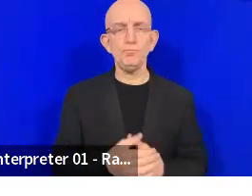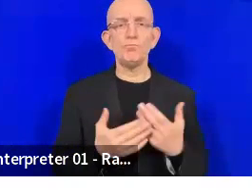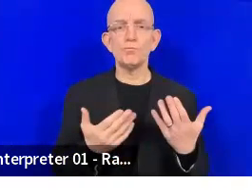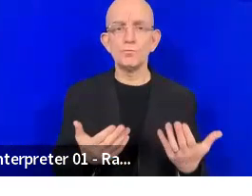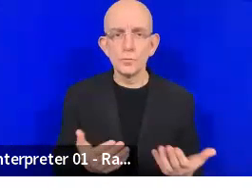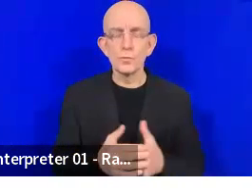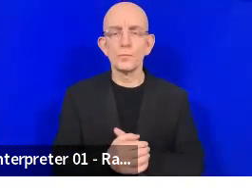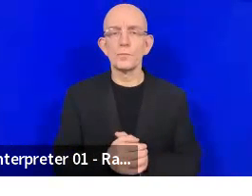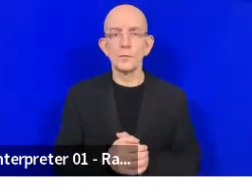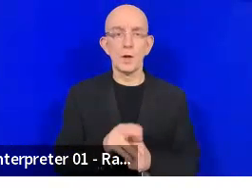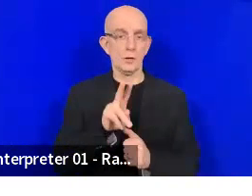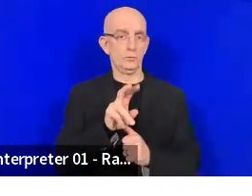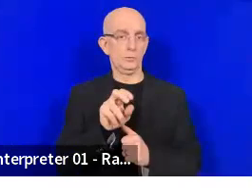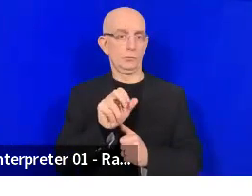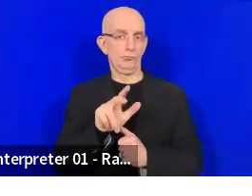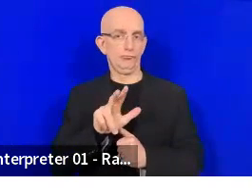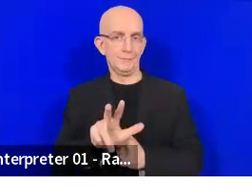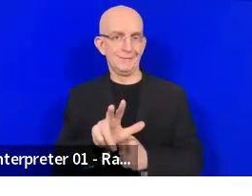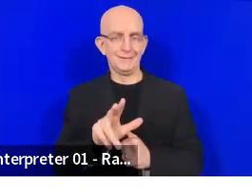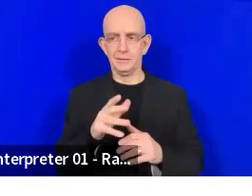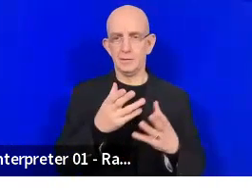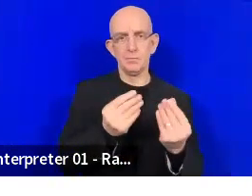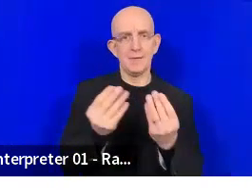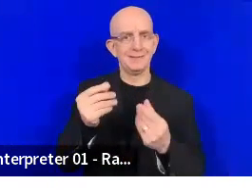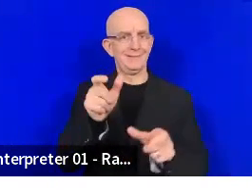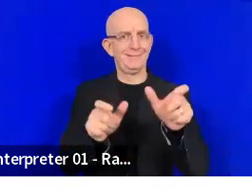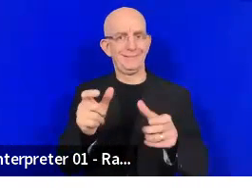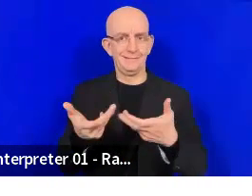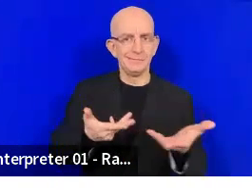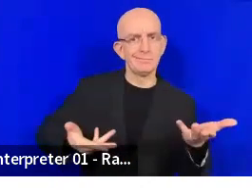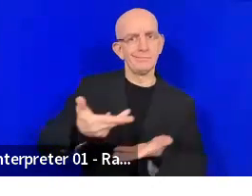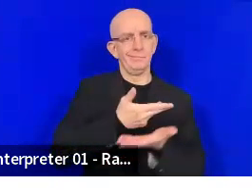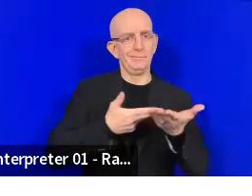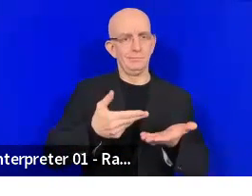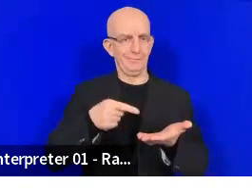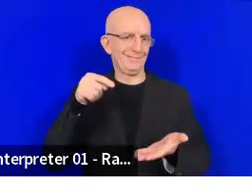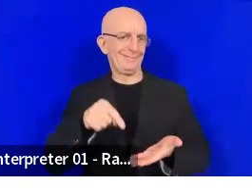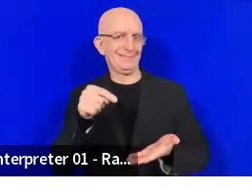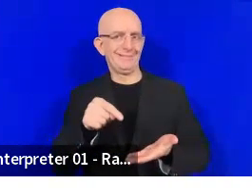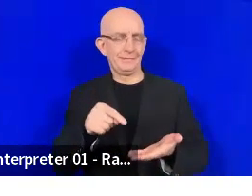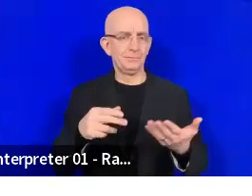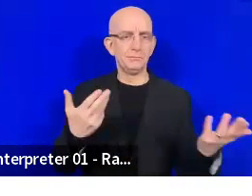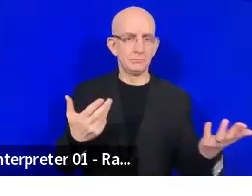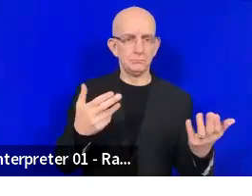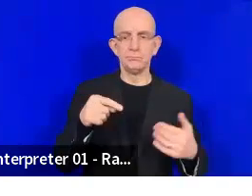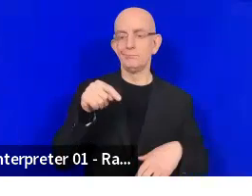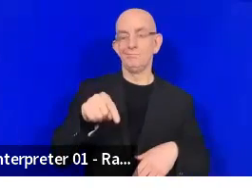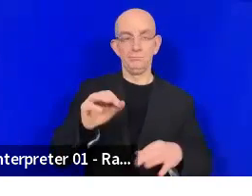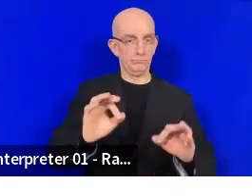So, in terms of the immediate opportunity for us to use it, it's going to be at the